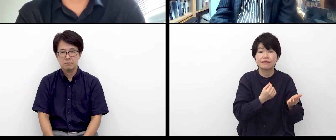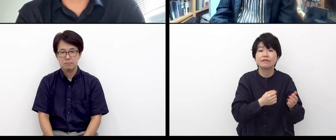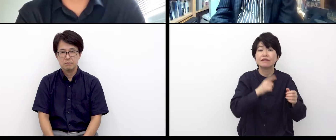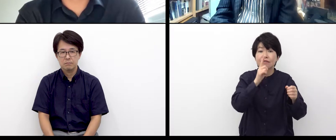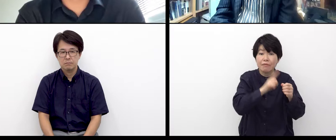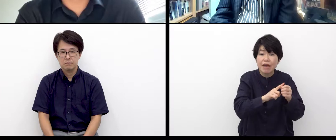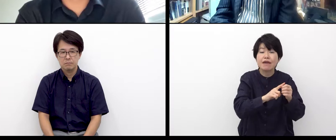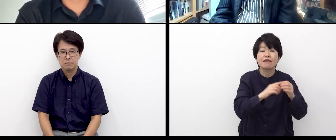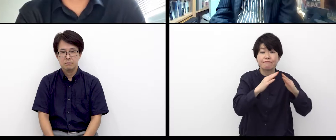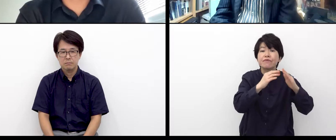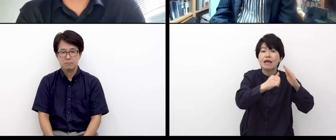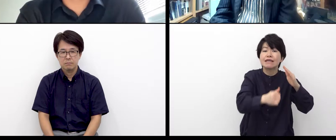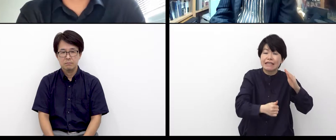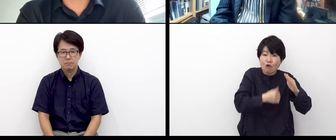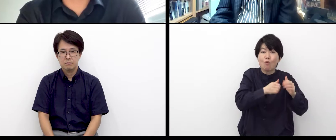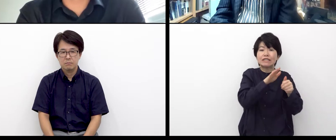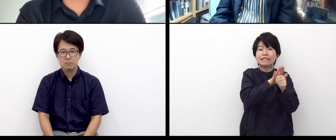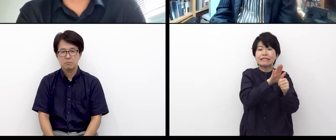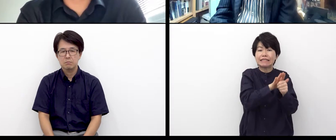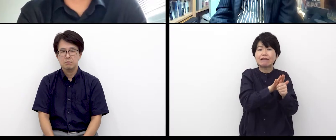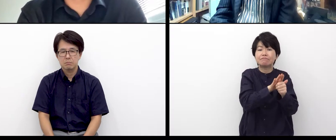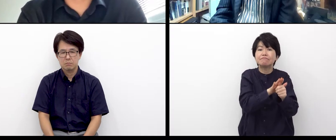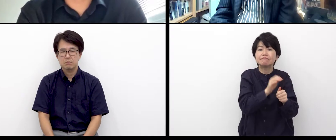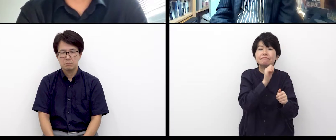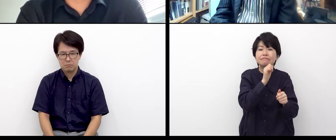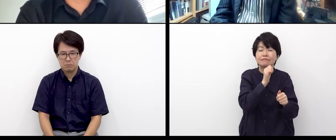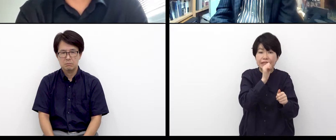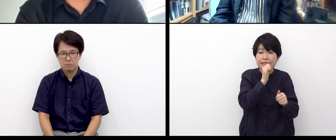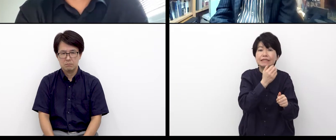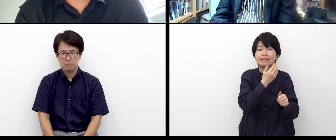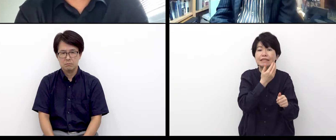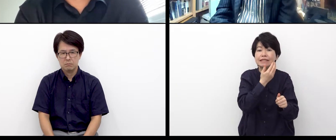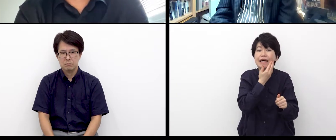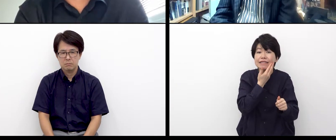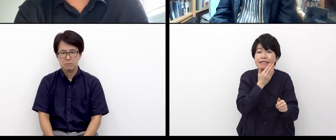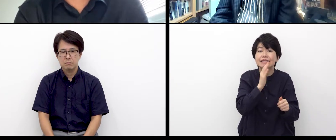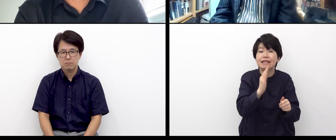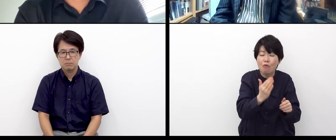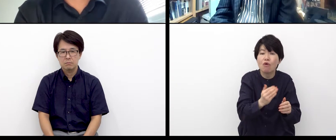“Hikikomori support” is not bad, but some of the people concerned don’t want to get